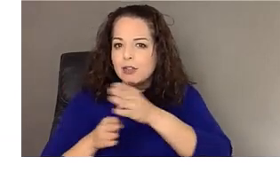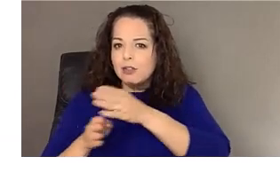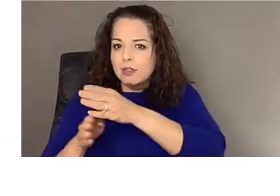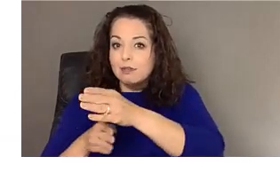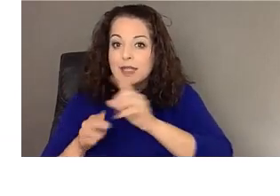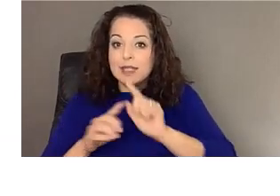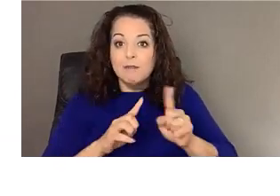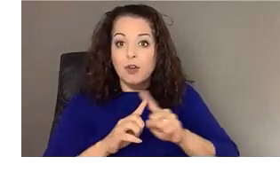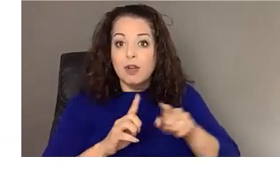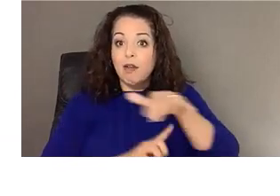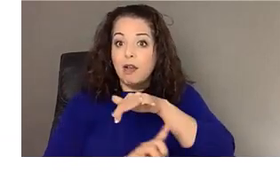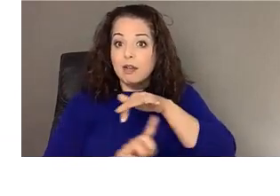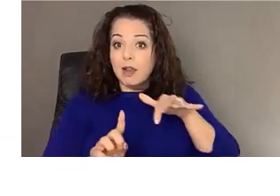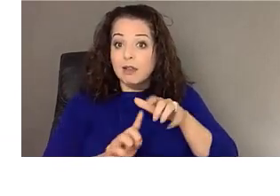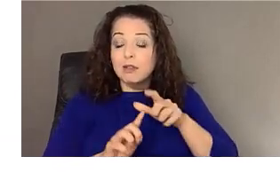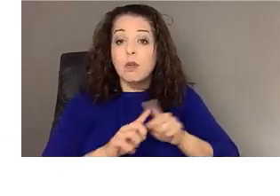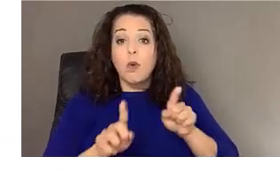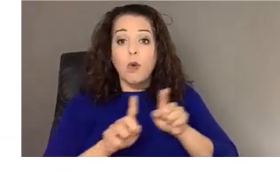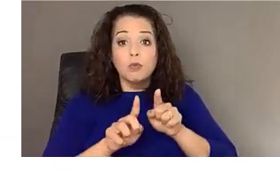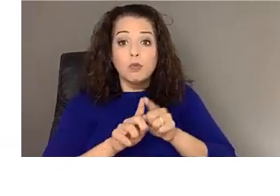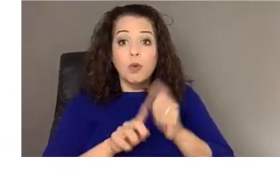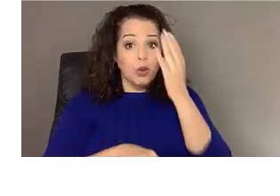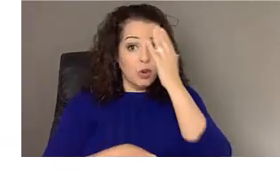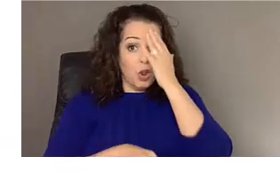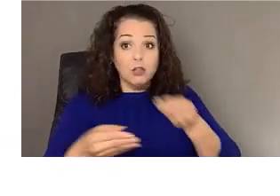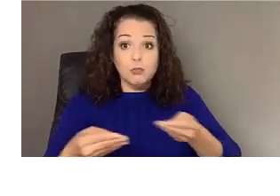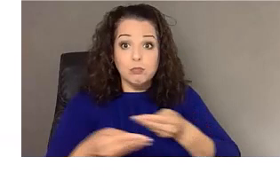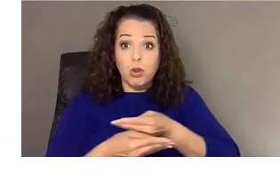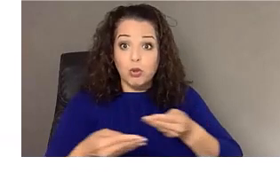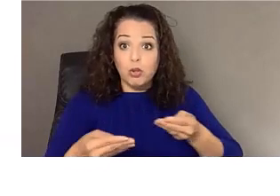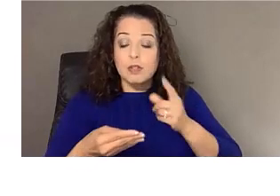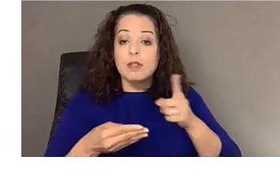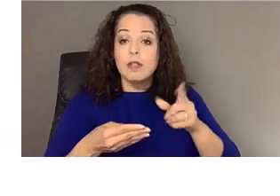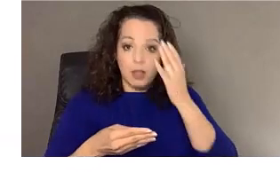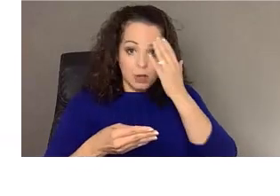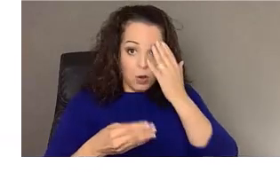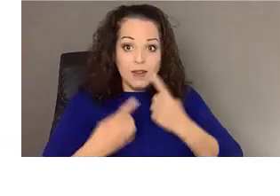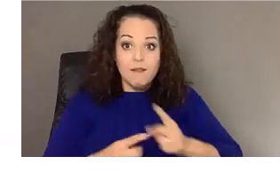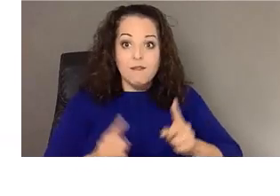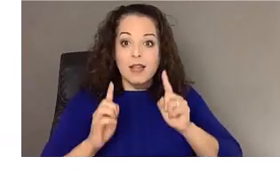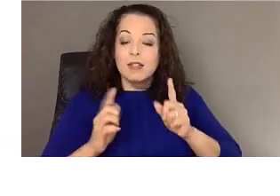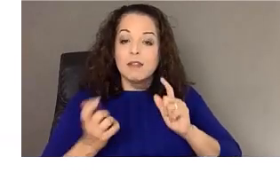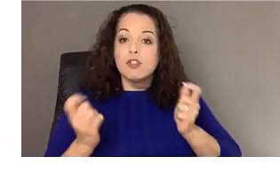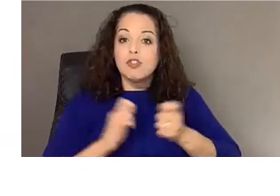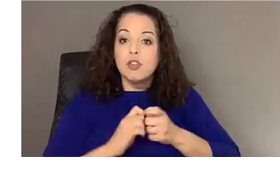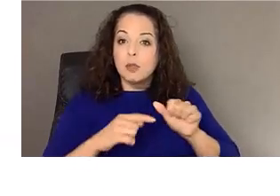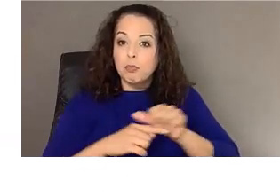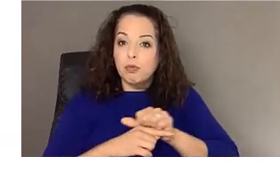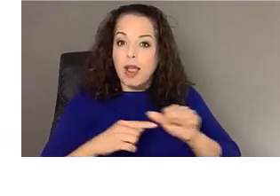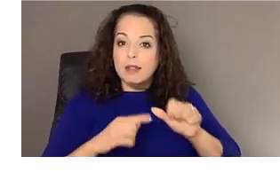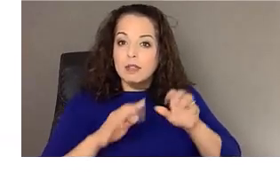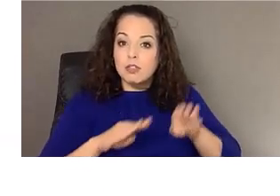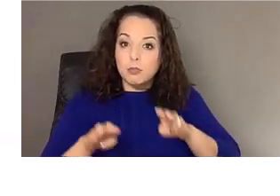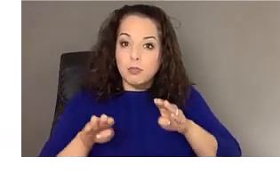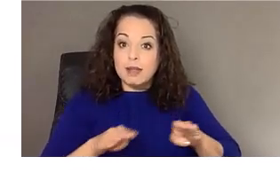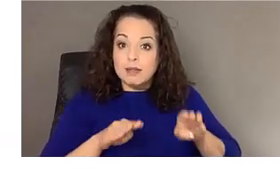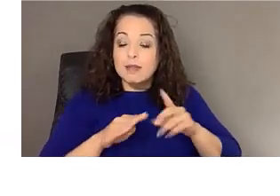Also, knowledge brokers are known to be effective in changing practitioners' practice behavior in many healthcare sectors,